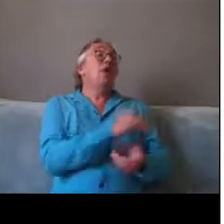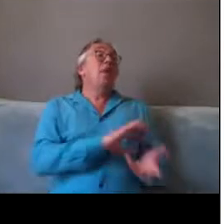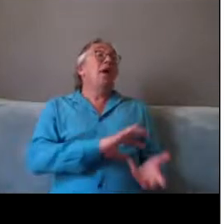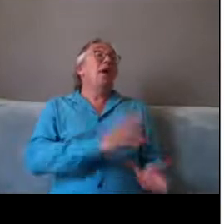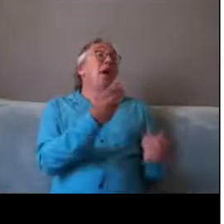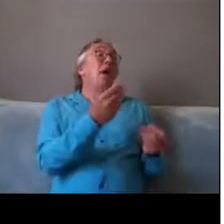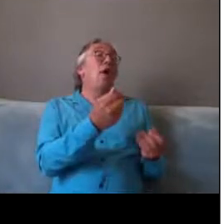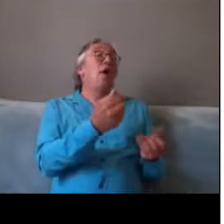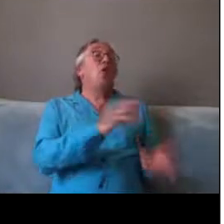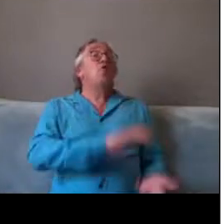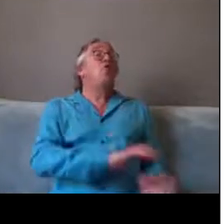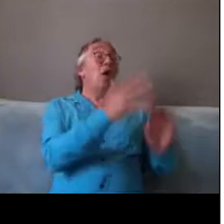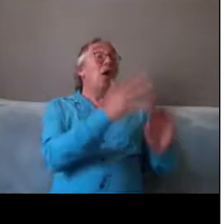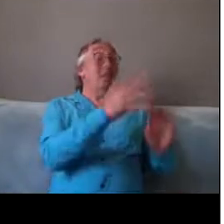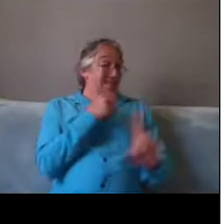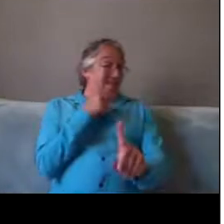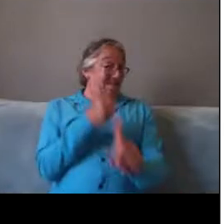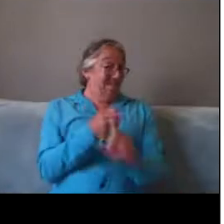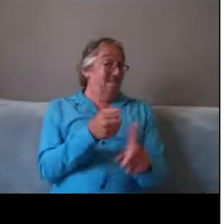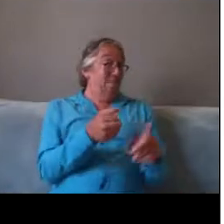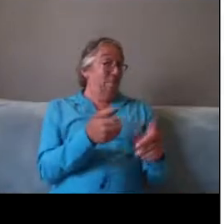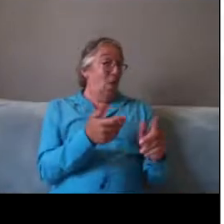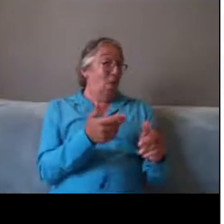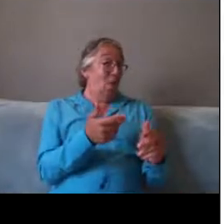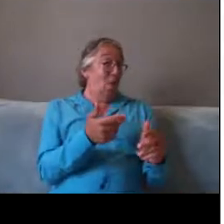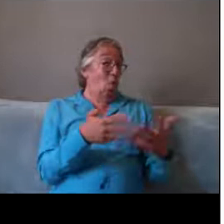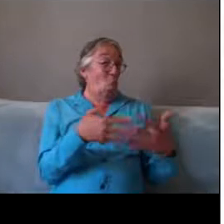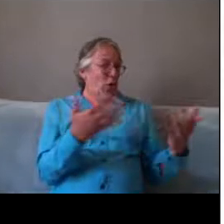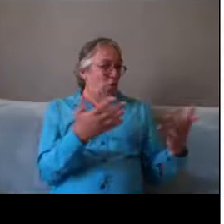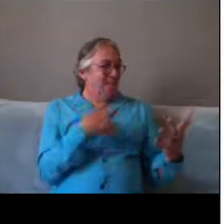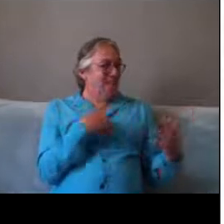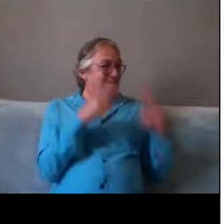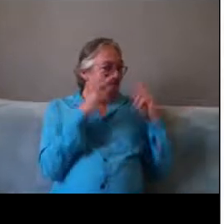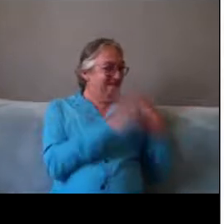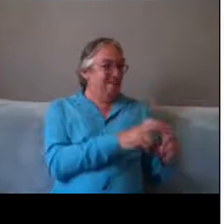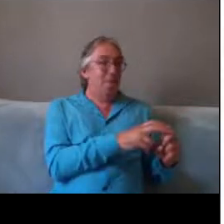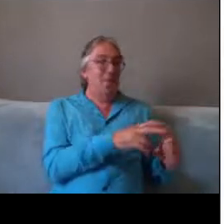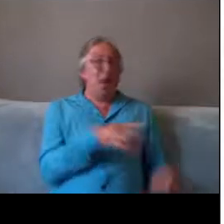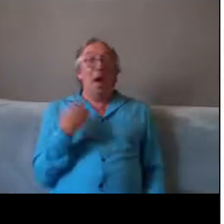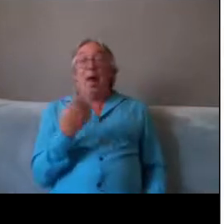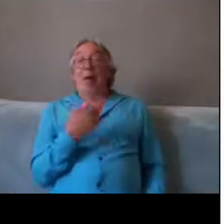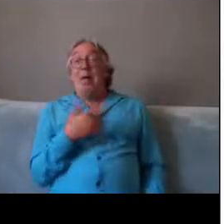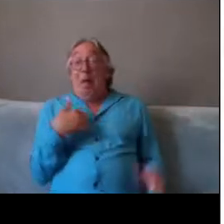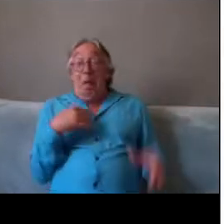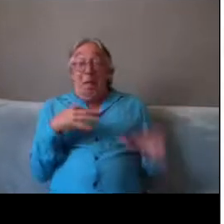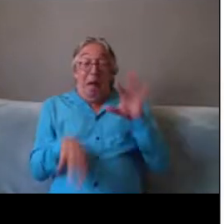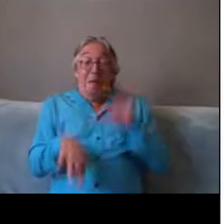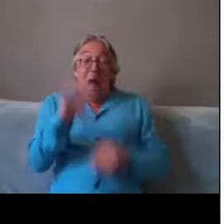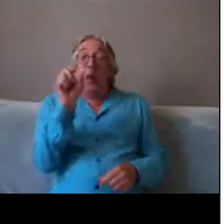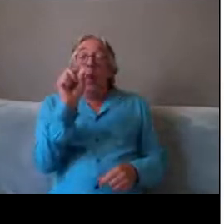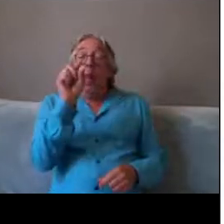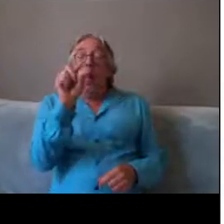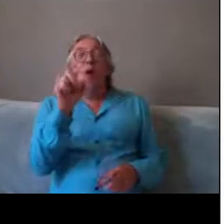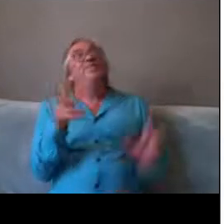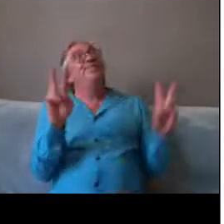we had a survey for the Ministry, to look on all the aspects and the different voices of the actors who organised mobility.